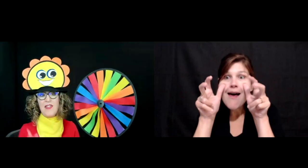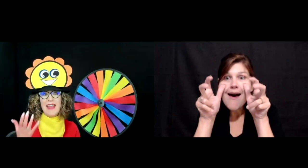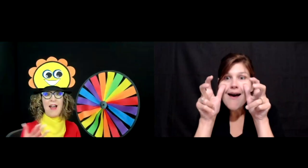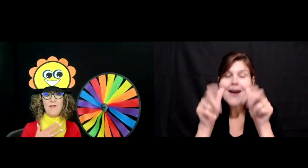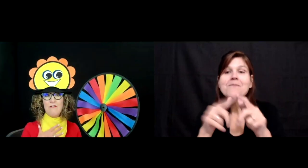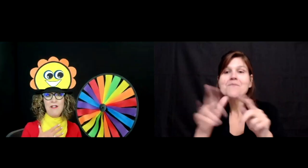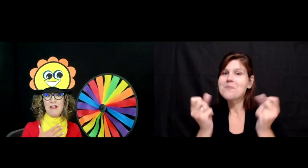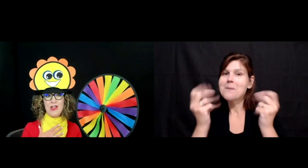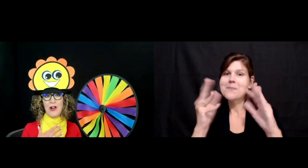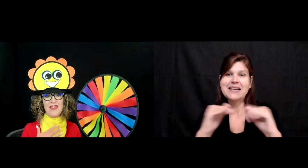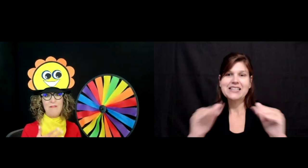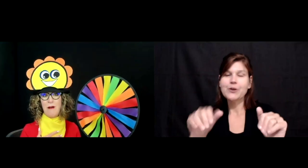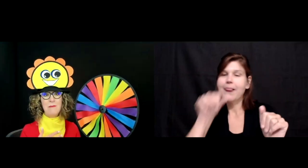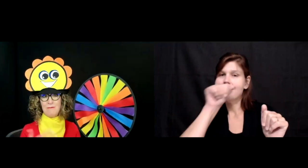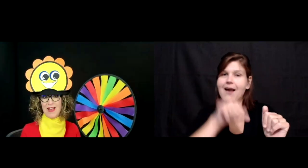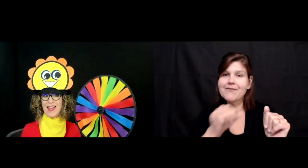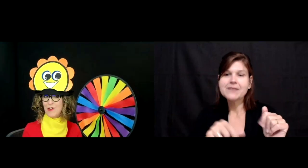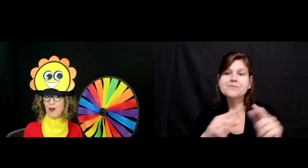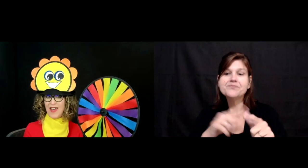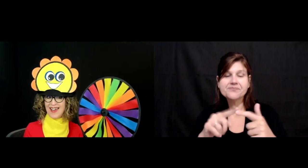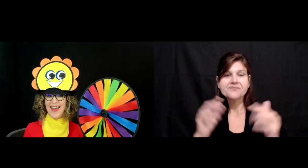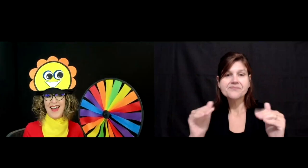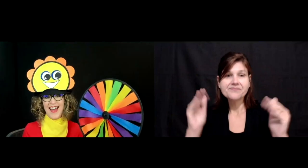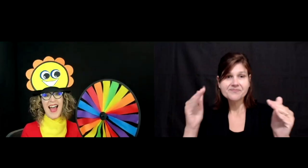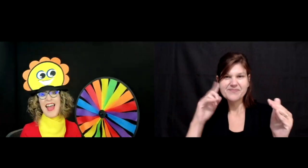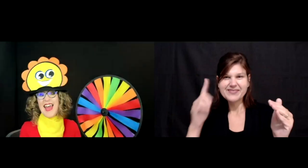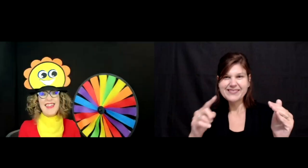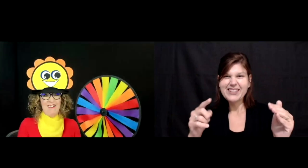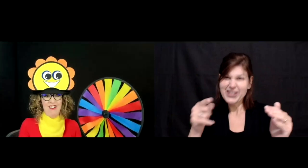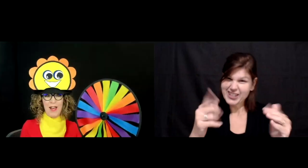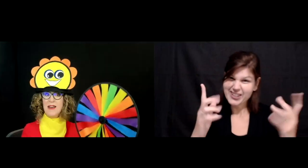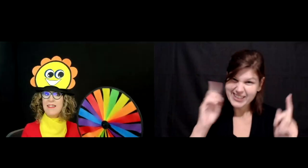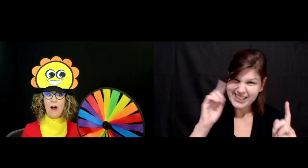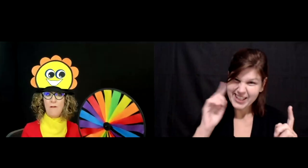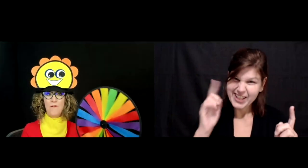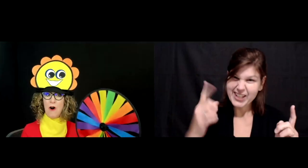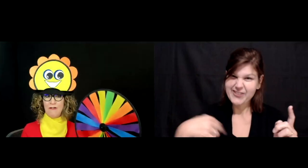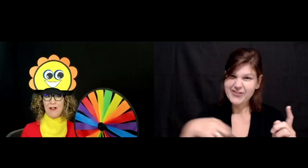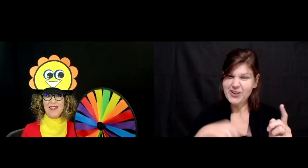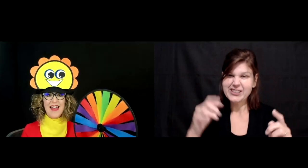So the sound for us as adults is probably really annoying. It is annoying, but it's not for us.